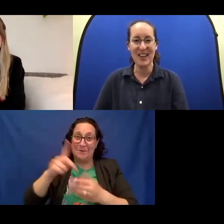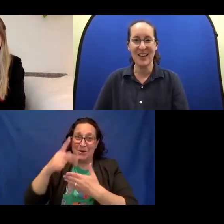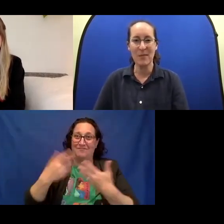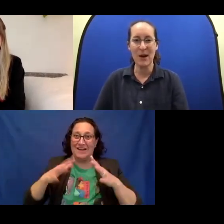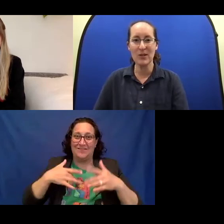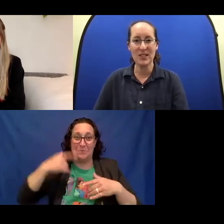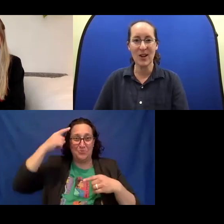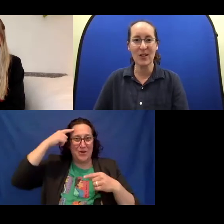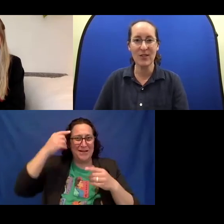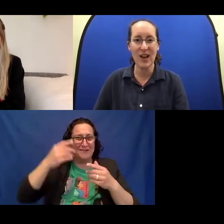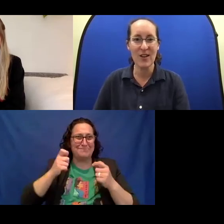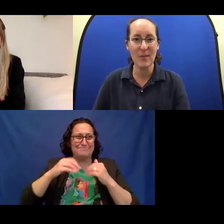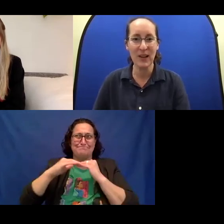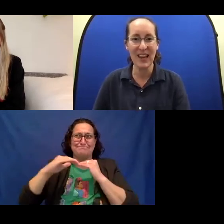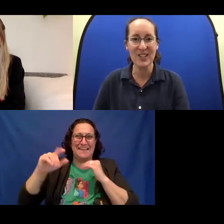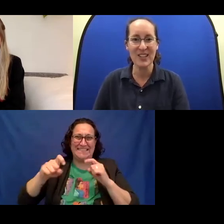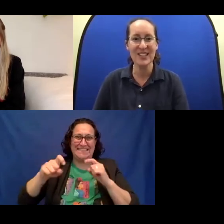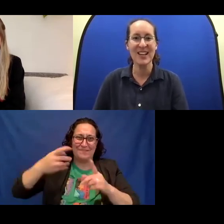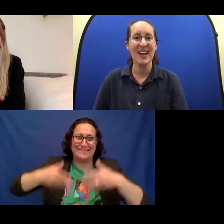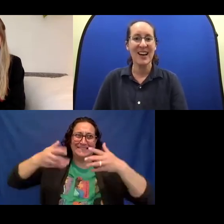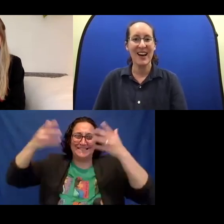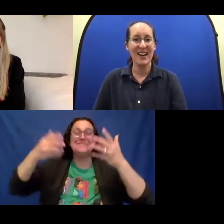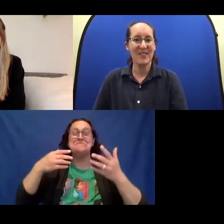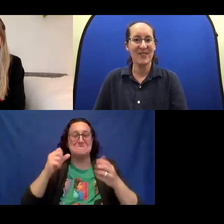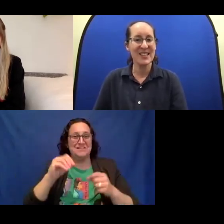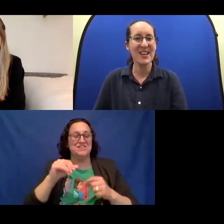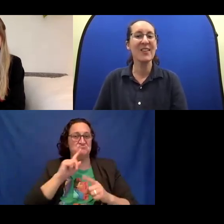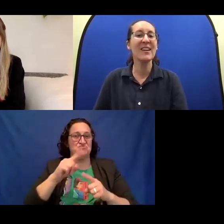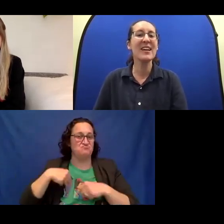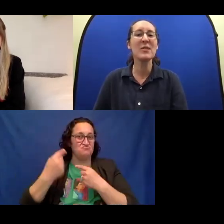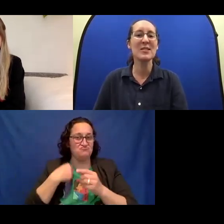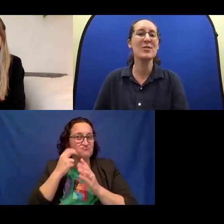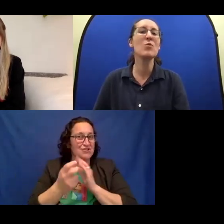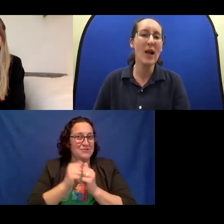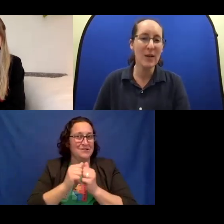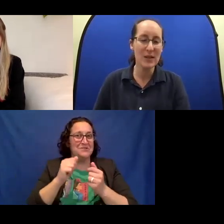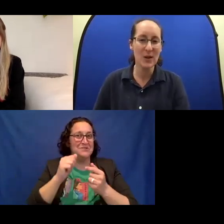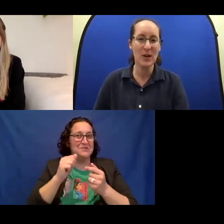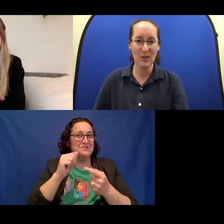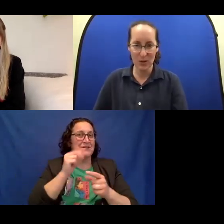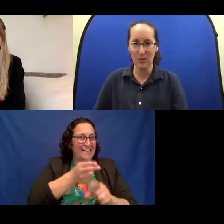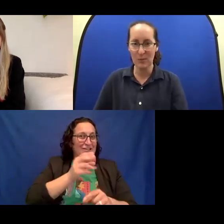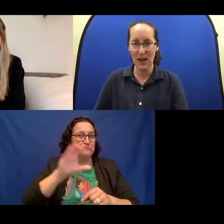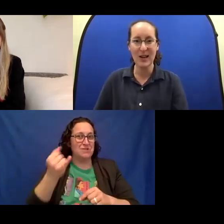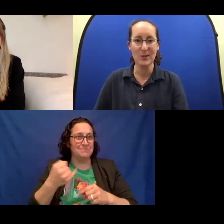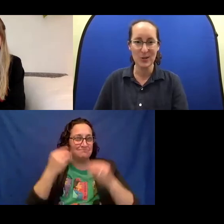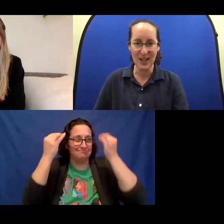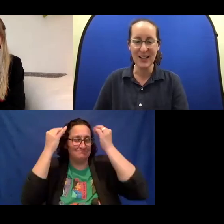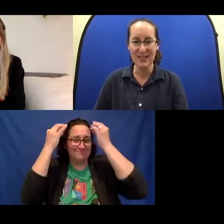about just all of the other implications. So it was while I was going through my doctoral studies that